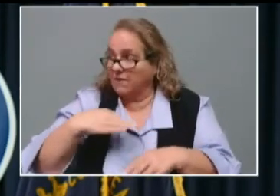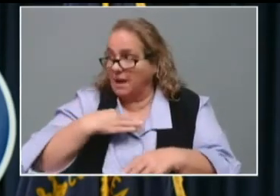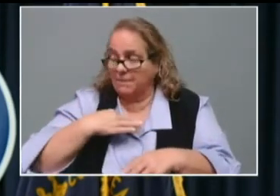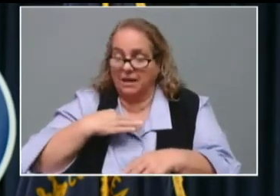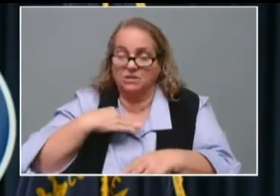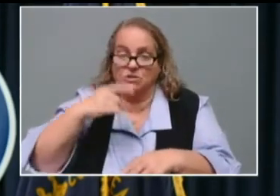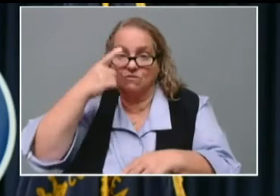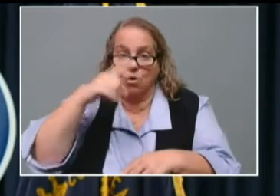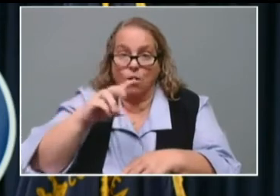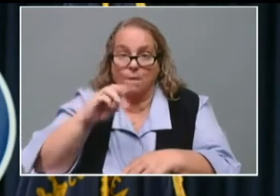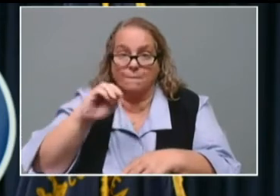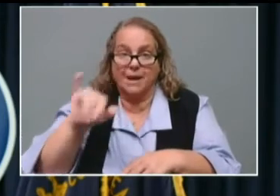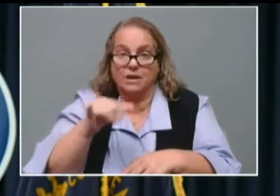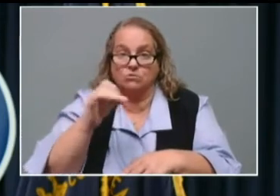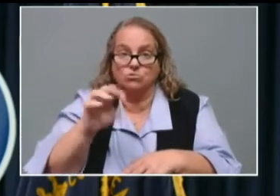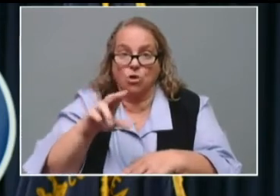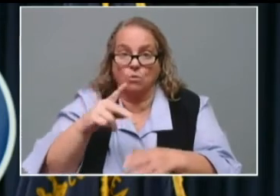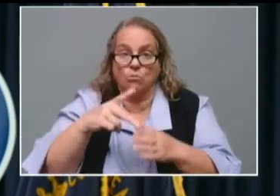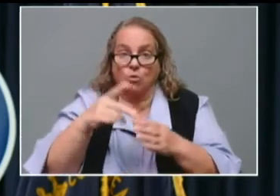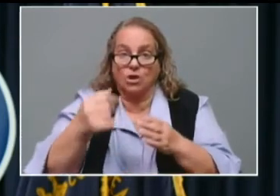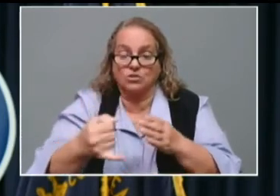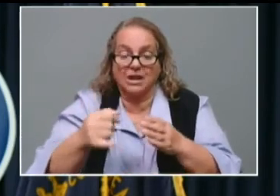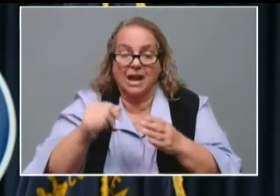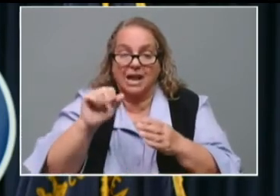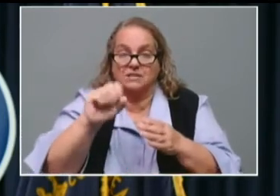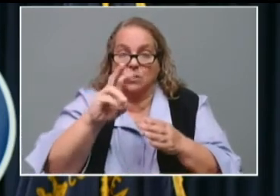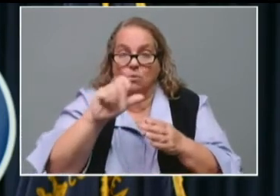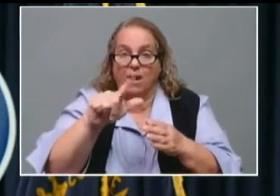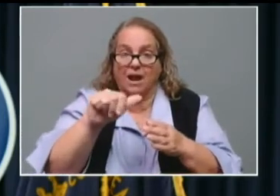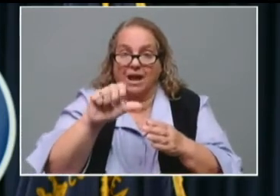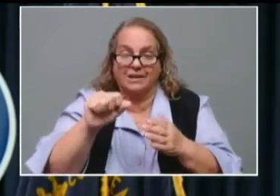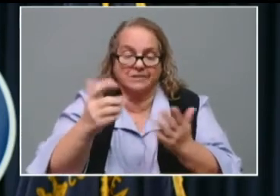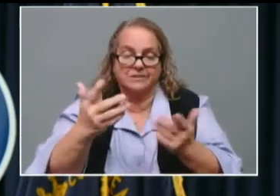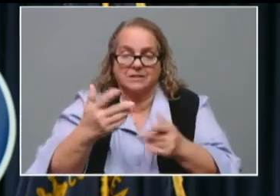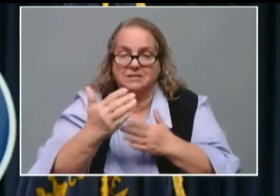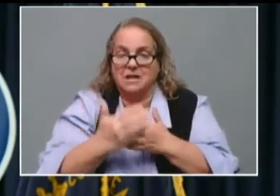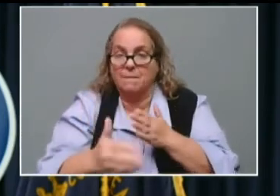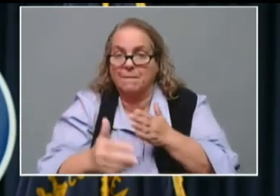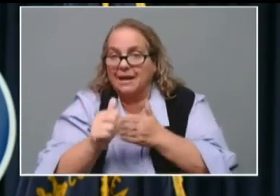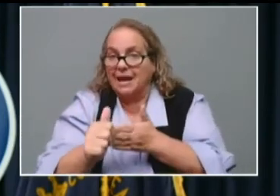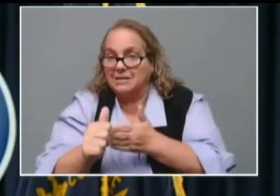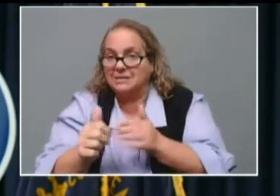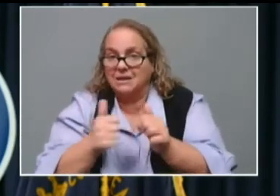projects as well as typically there's guidance that follows the passage of